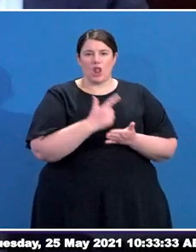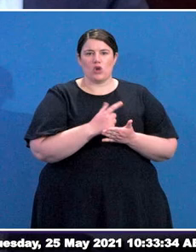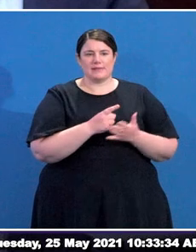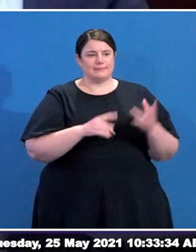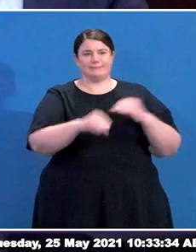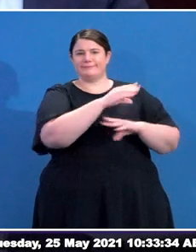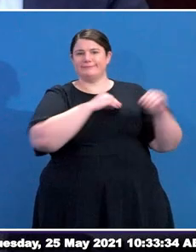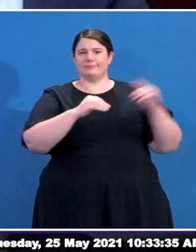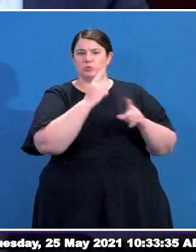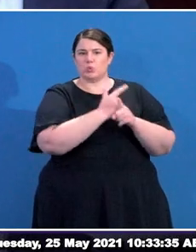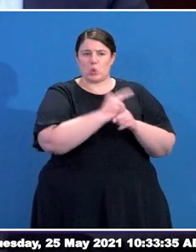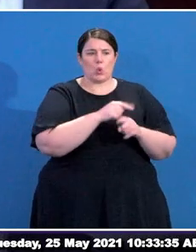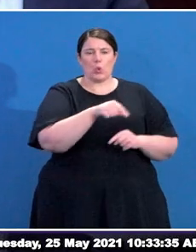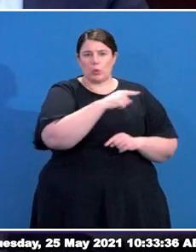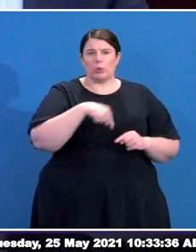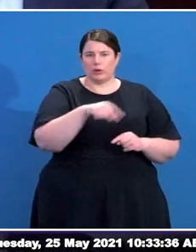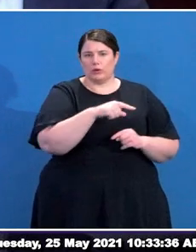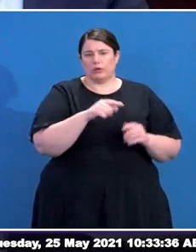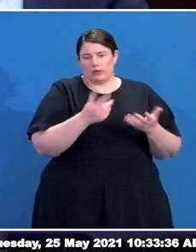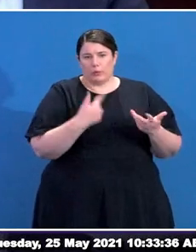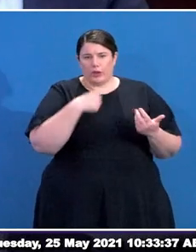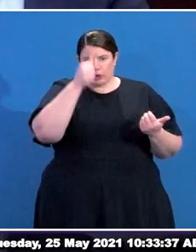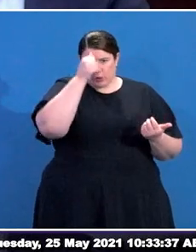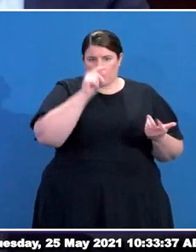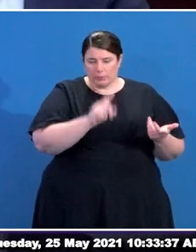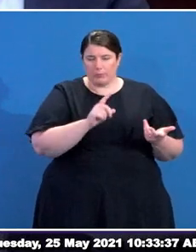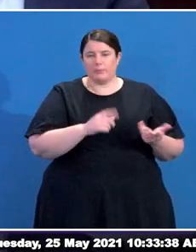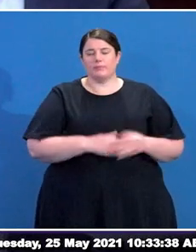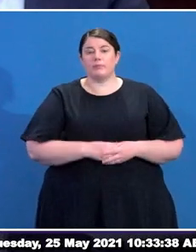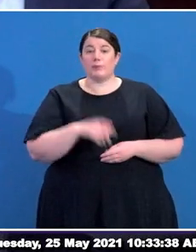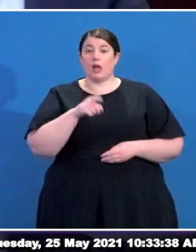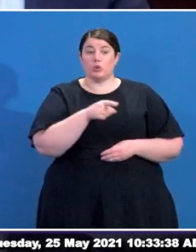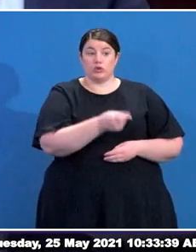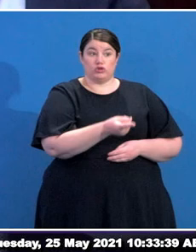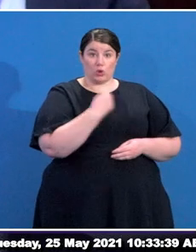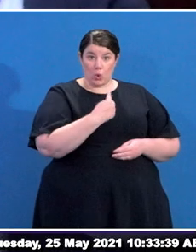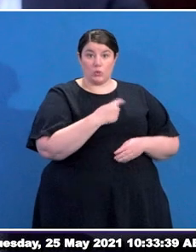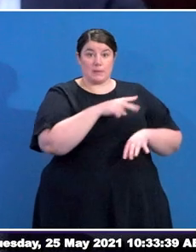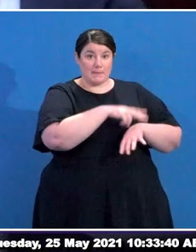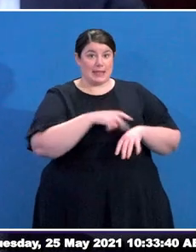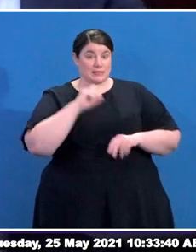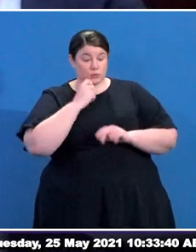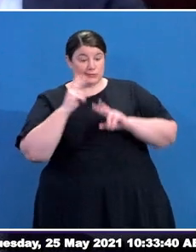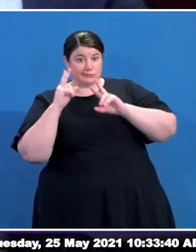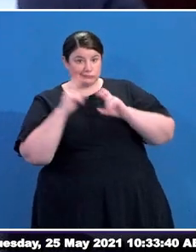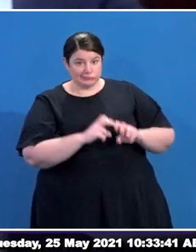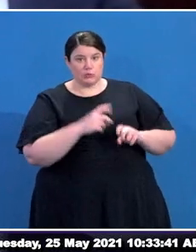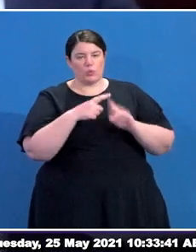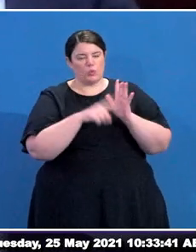Yes. But you were told about an incident that would be investigated by Jennie Piaud. Is that right? Yes.